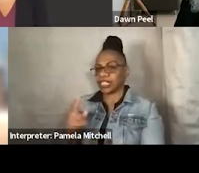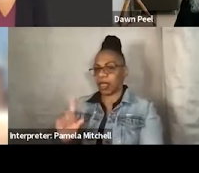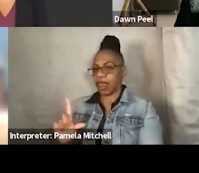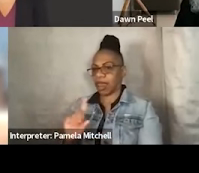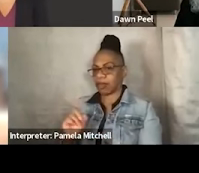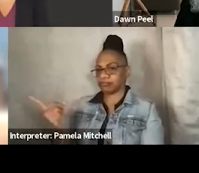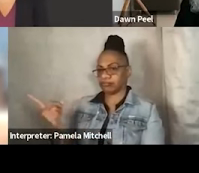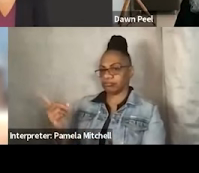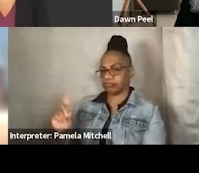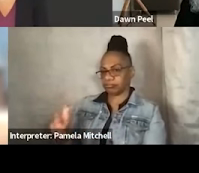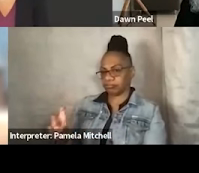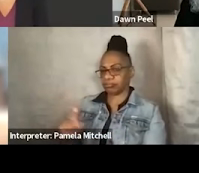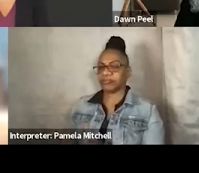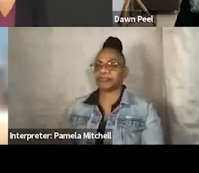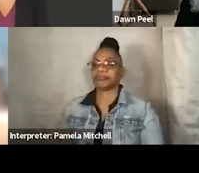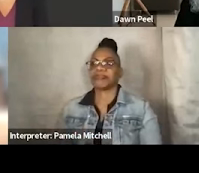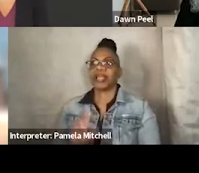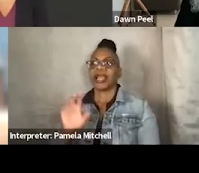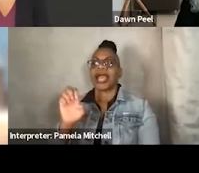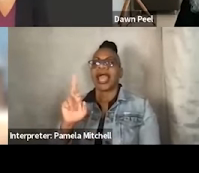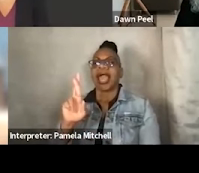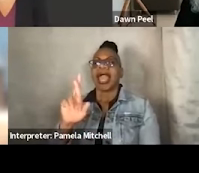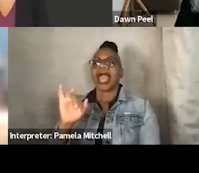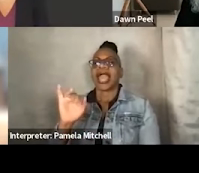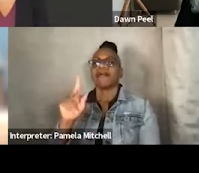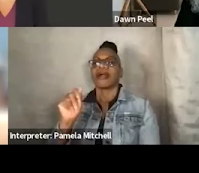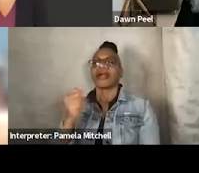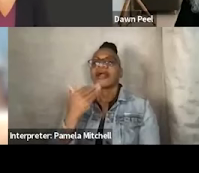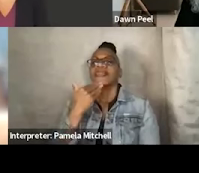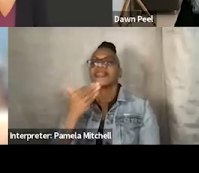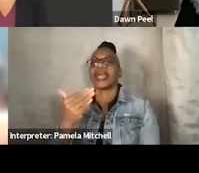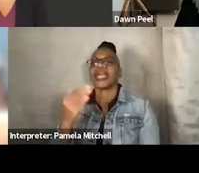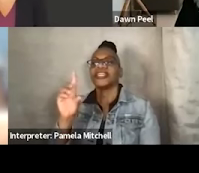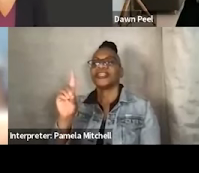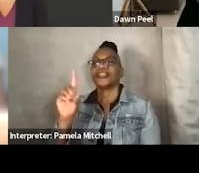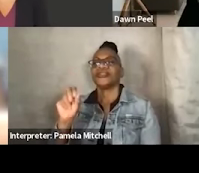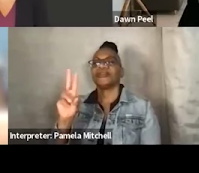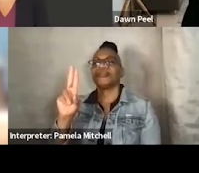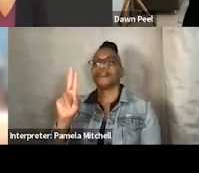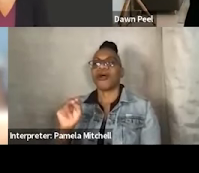Thank you, Dawn. Okay, let's start this next question with Laurie and Julie.